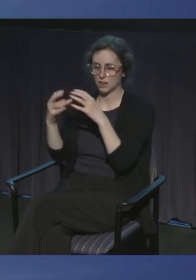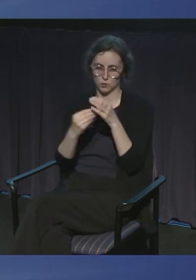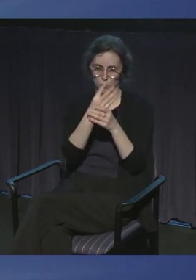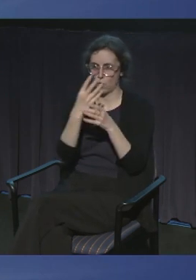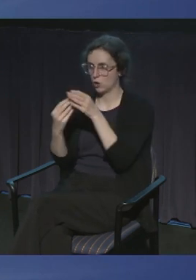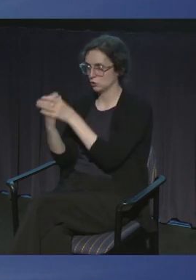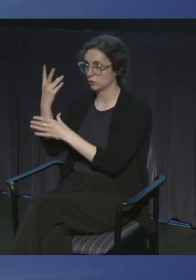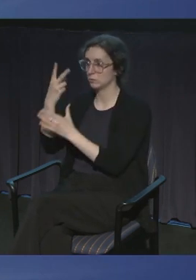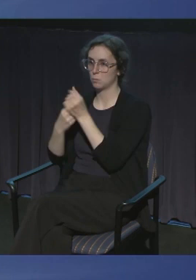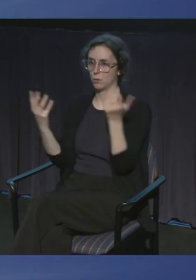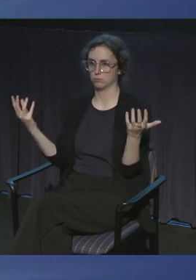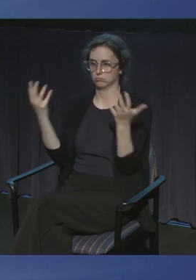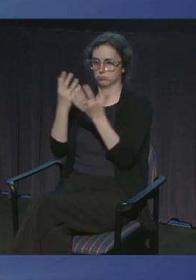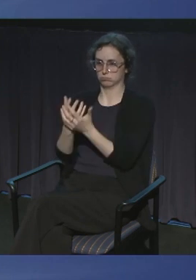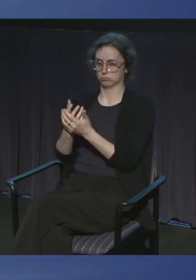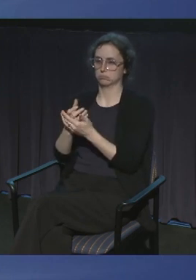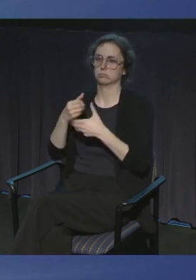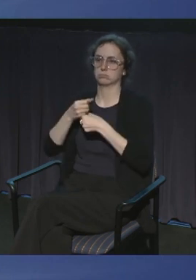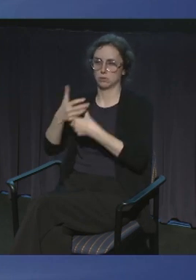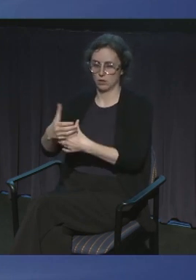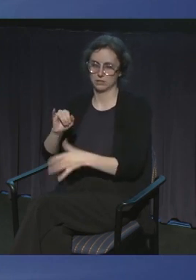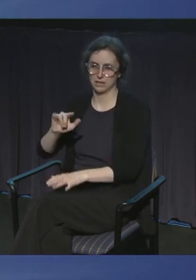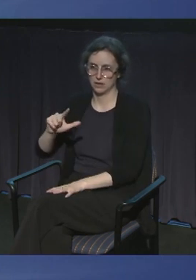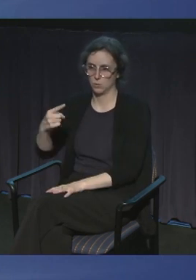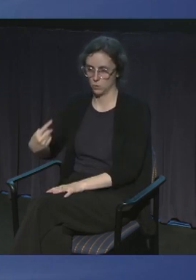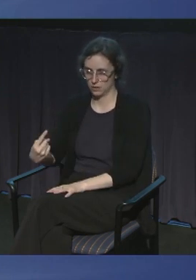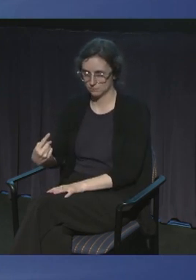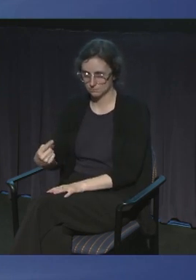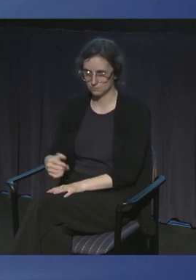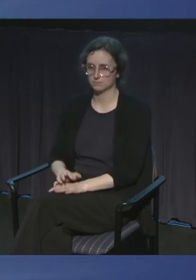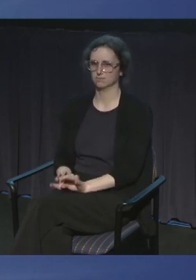TOGETHER TO GET IL-1. SO, WE WANTED TO KNOW WHAT IS